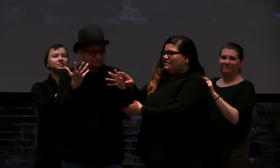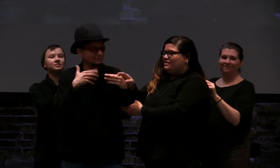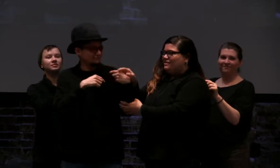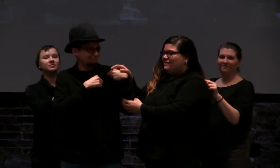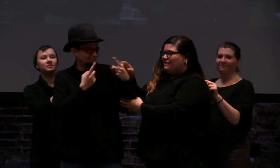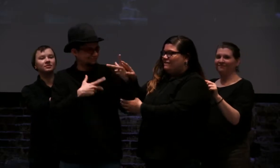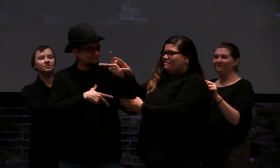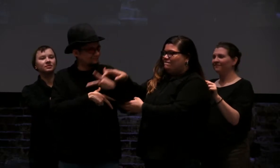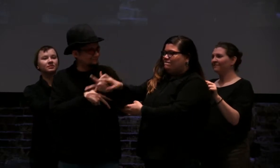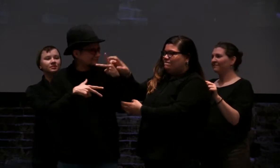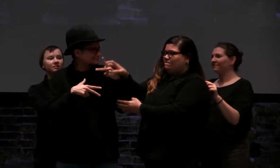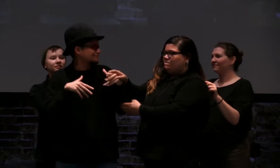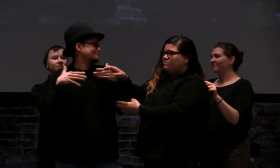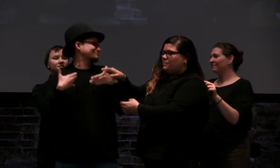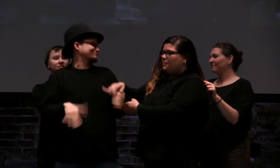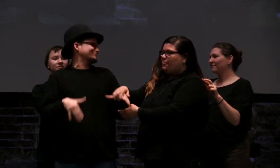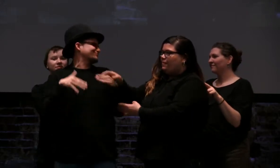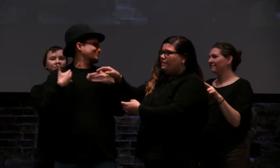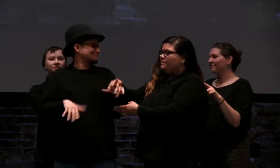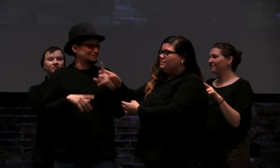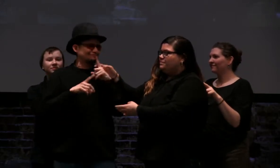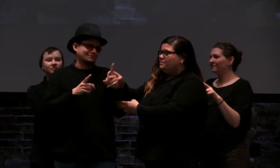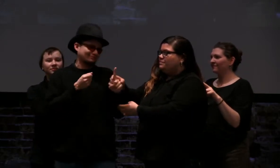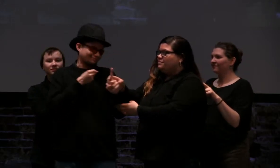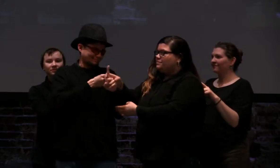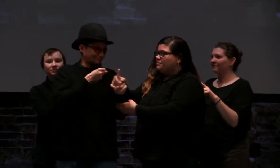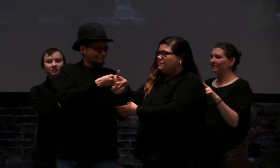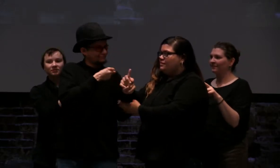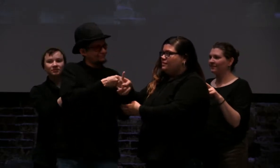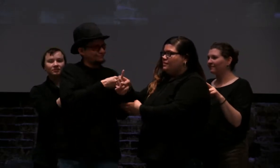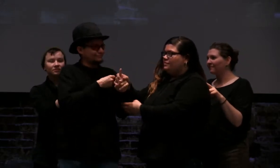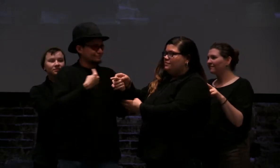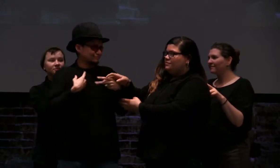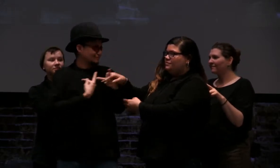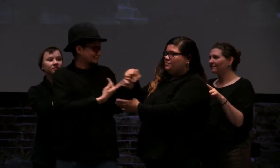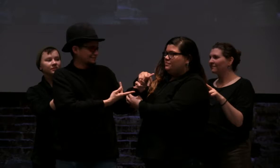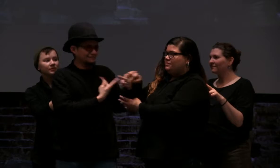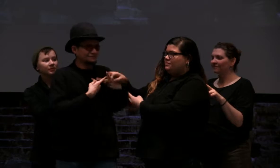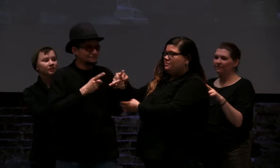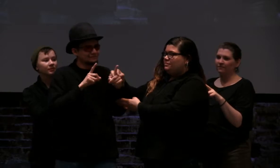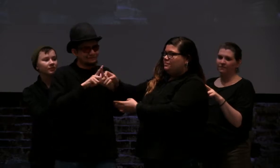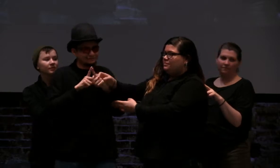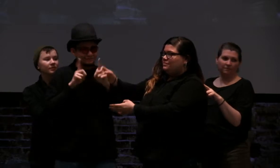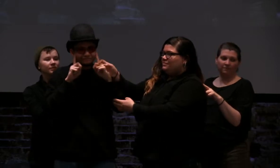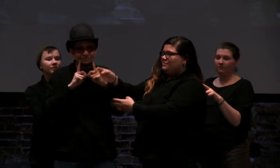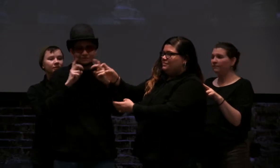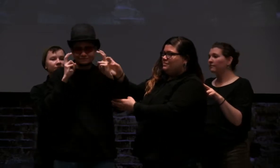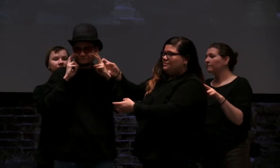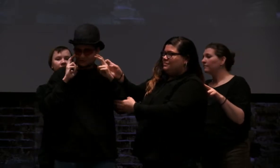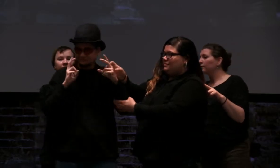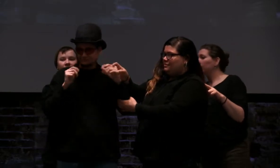There's so much information, so much to think about. There's been a lot going on, you know?